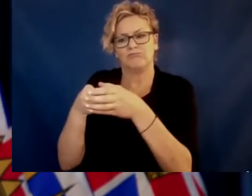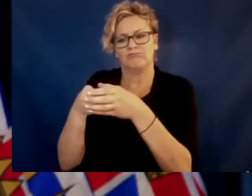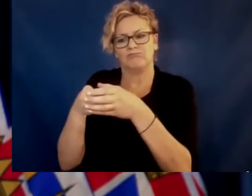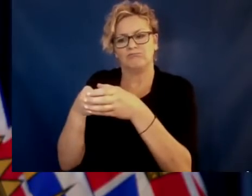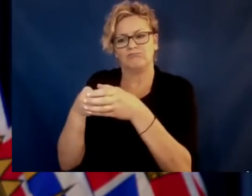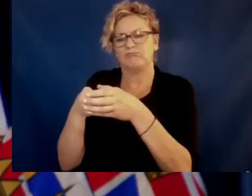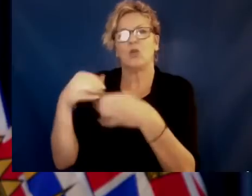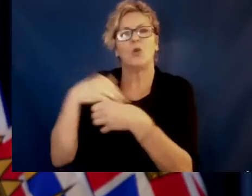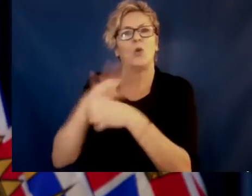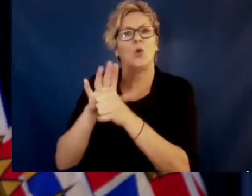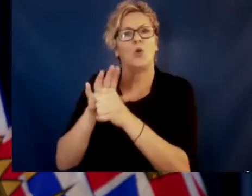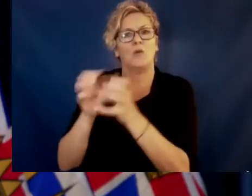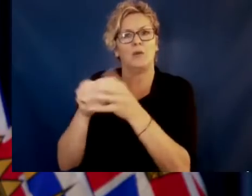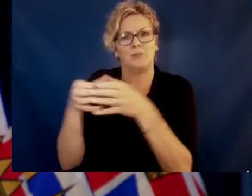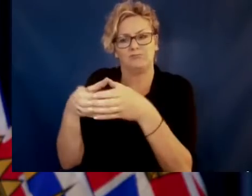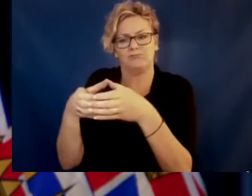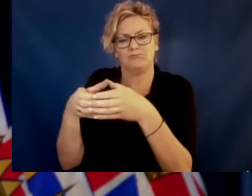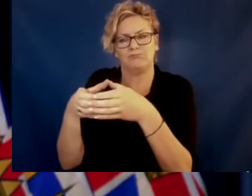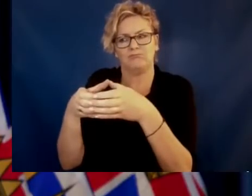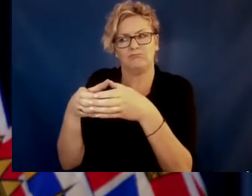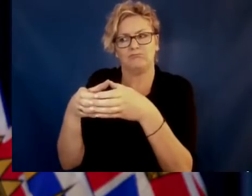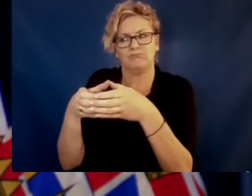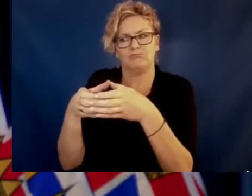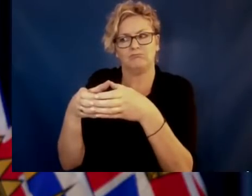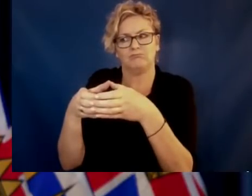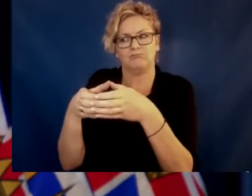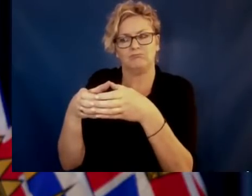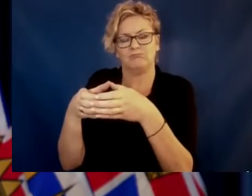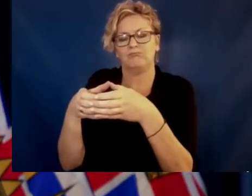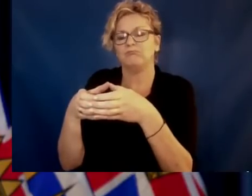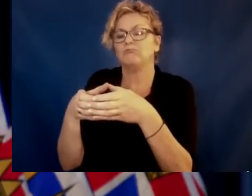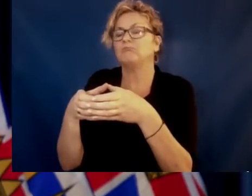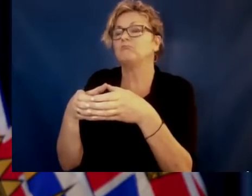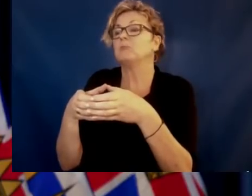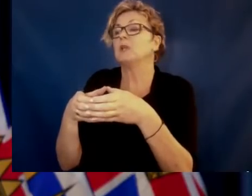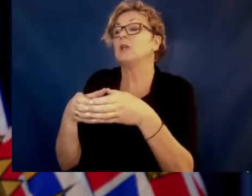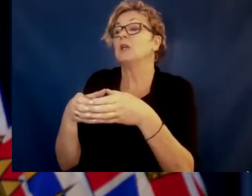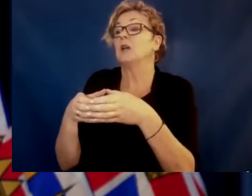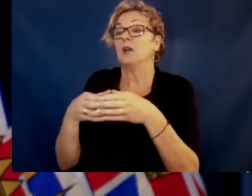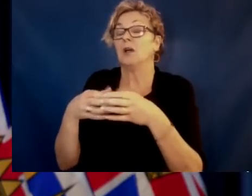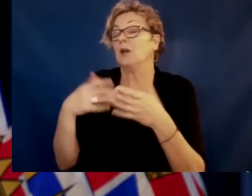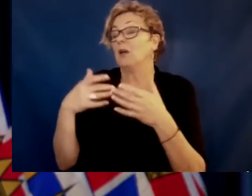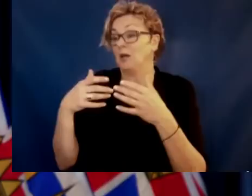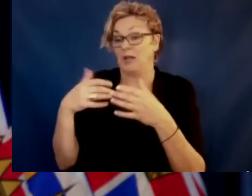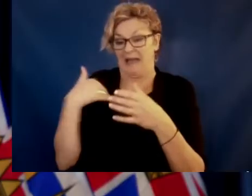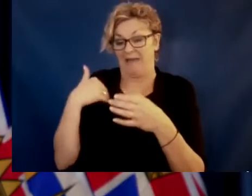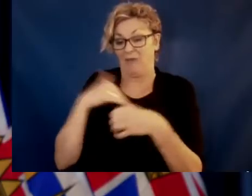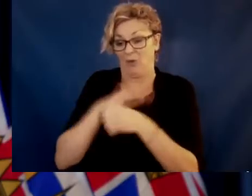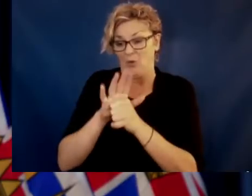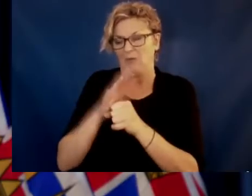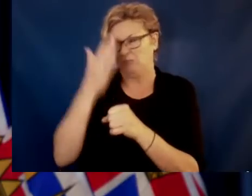high proportion here in British Columbia that we're able to trace back to, even if it's a new cluster, as we